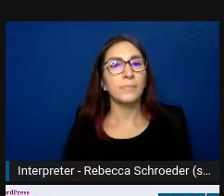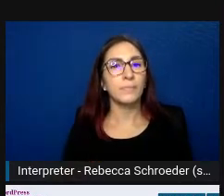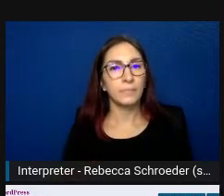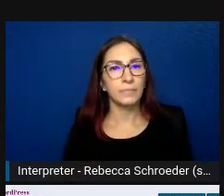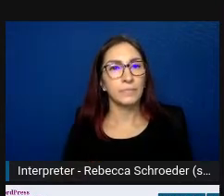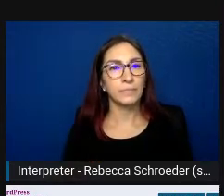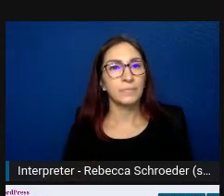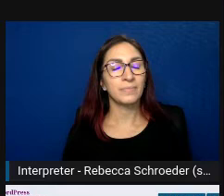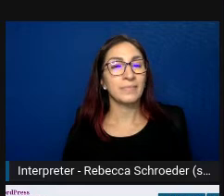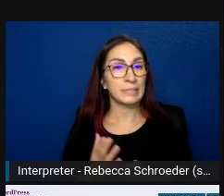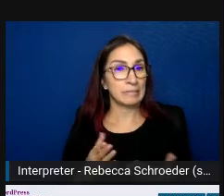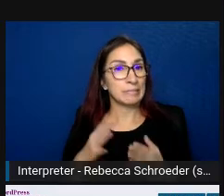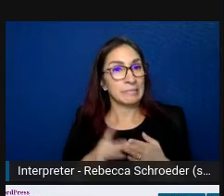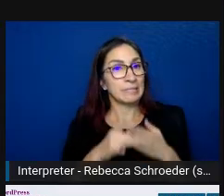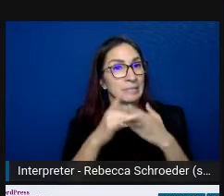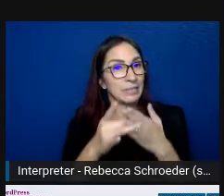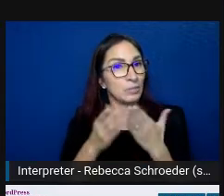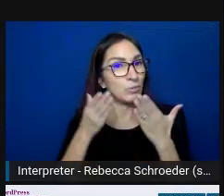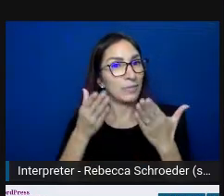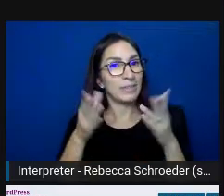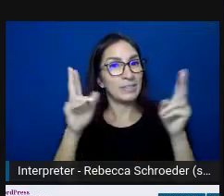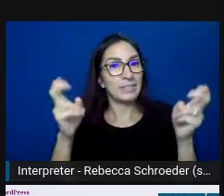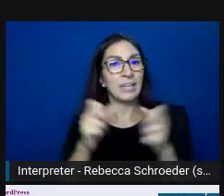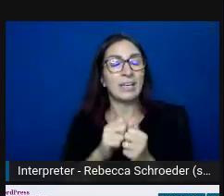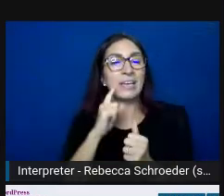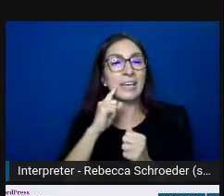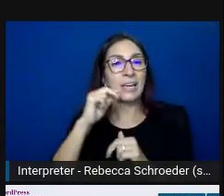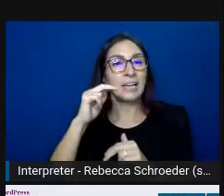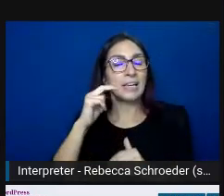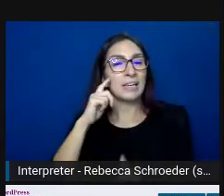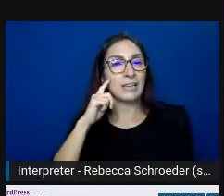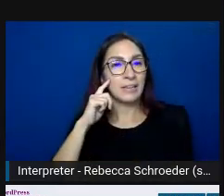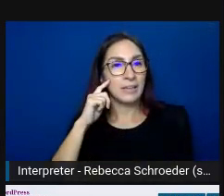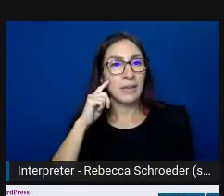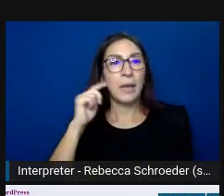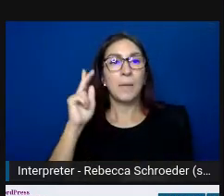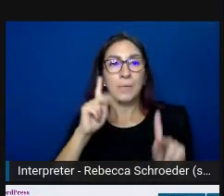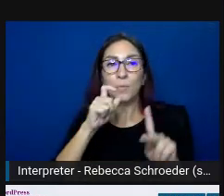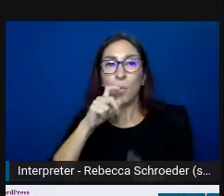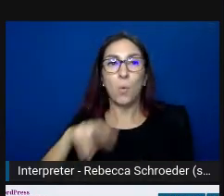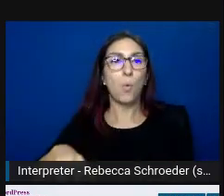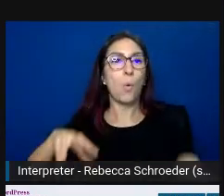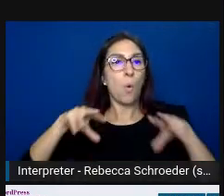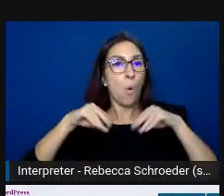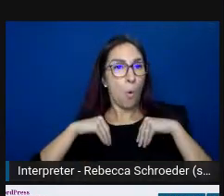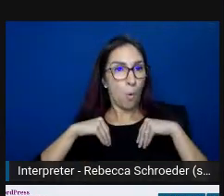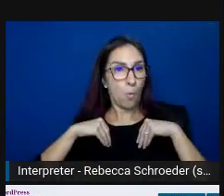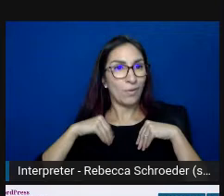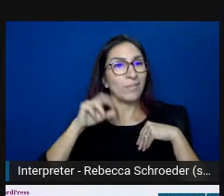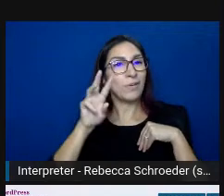and not the people who have to use the site, the people who own the site, WordPress site builders.